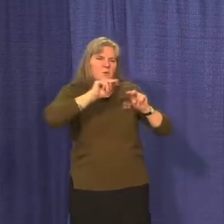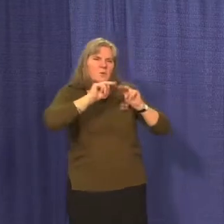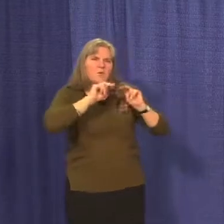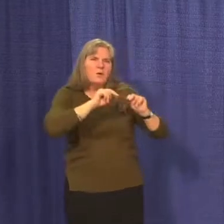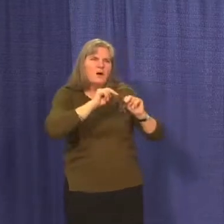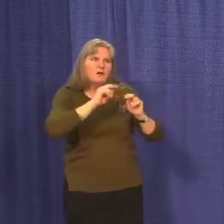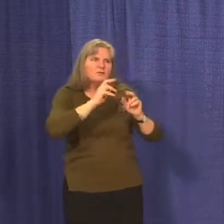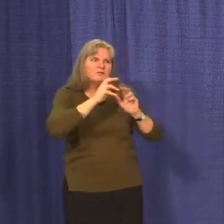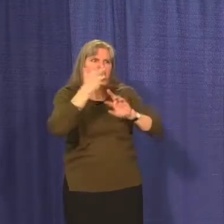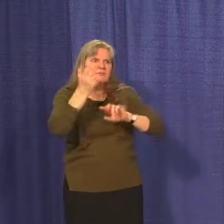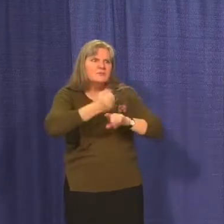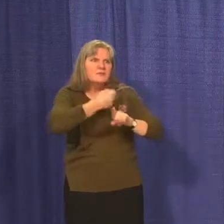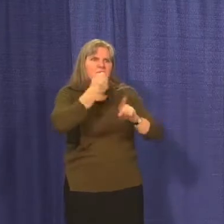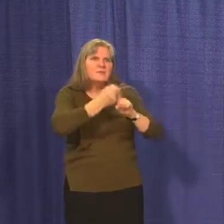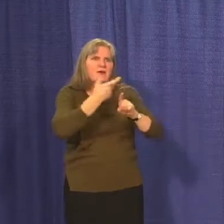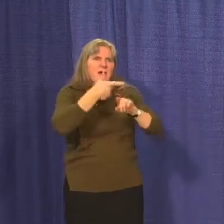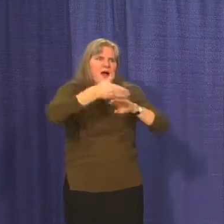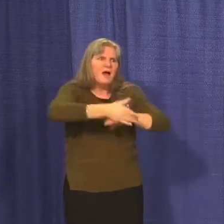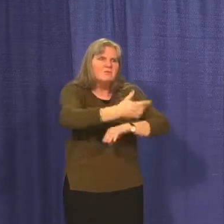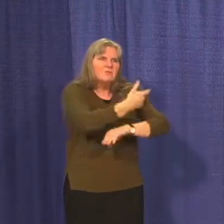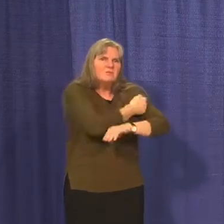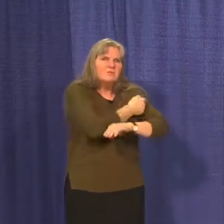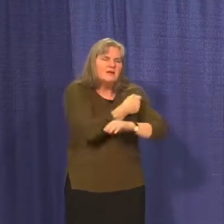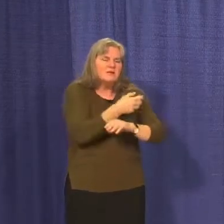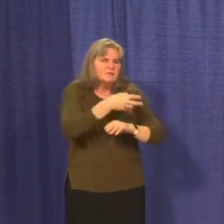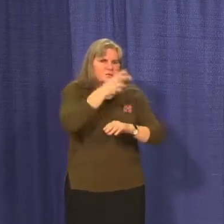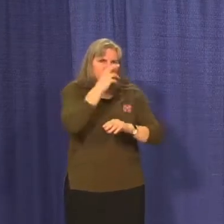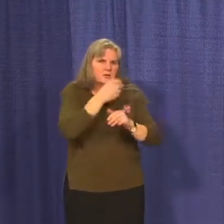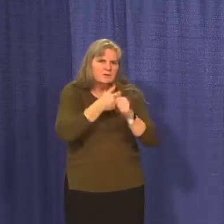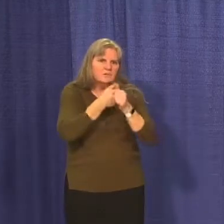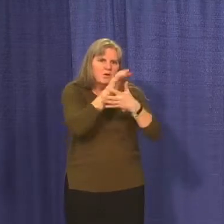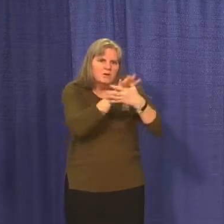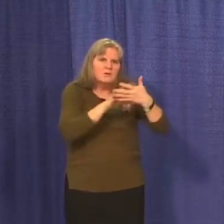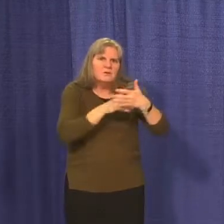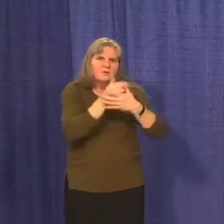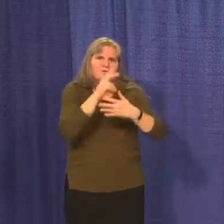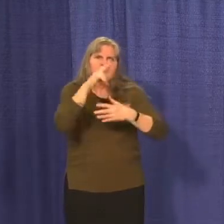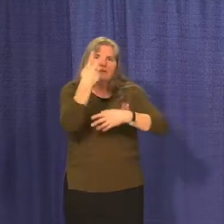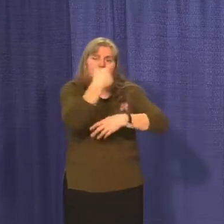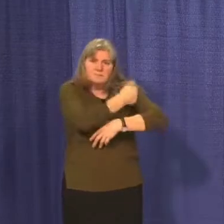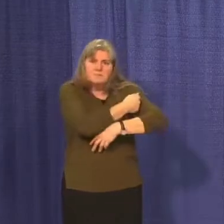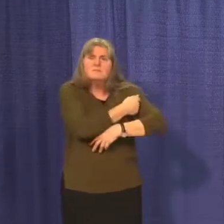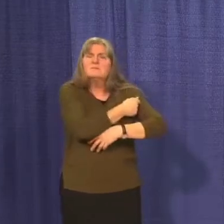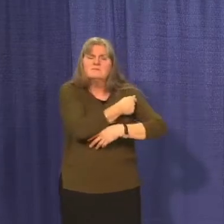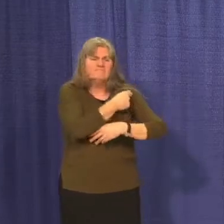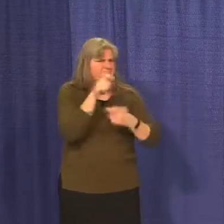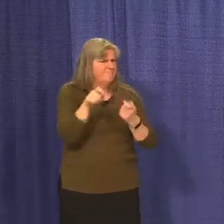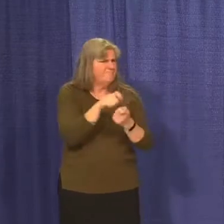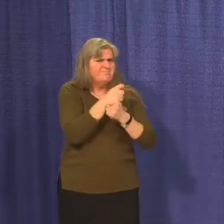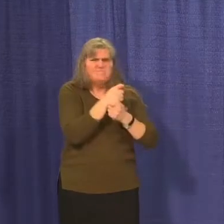for adverse effects and to stick to second dose schedule.